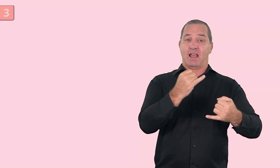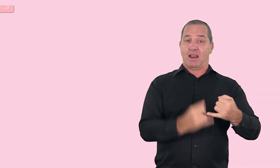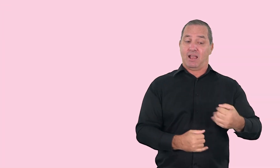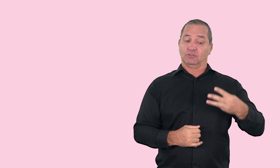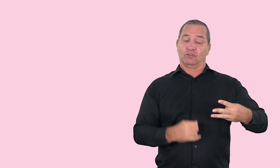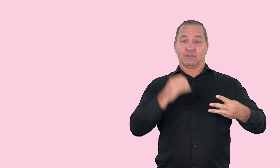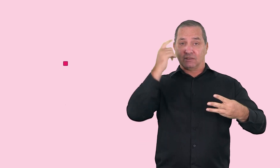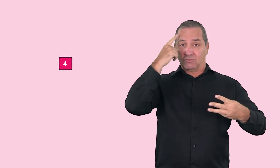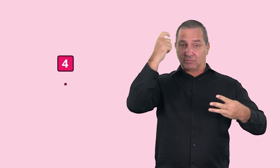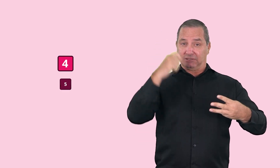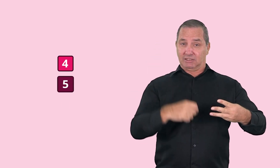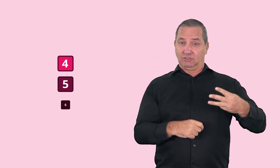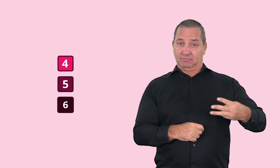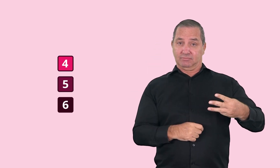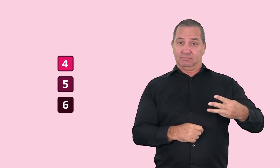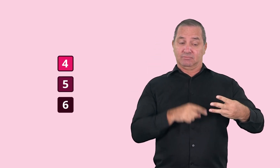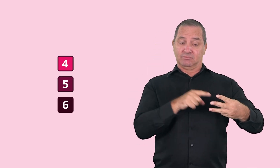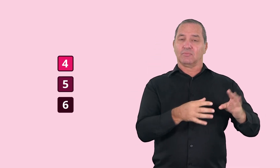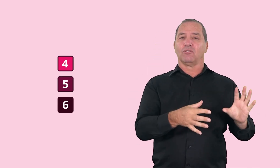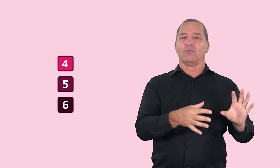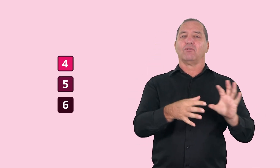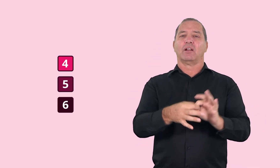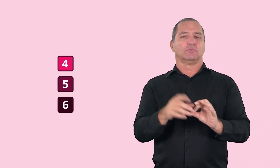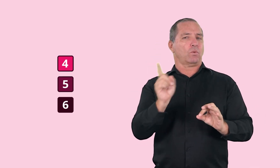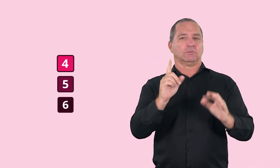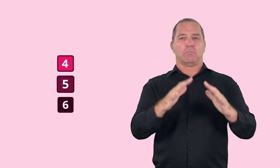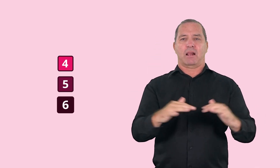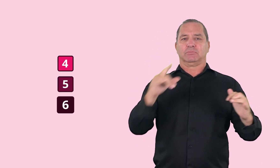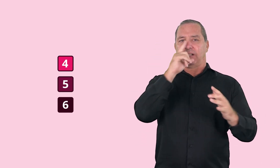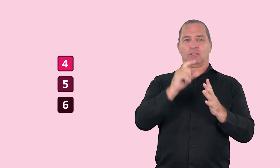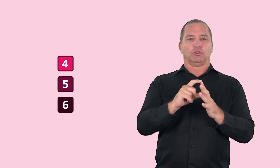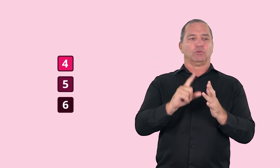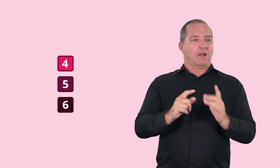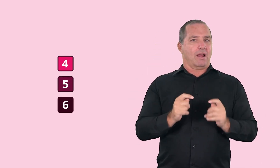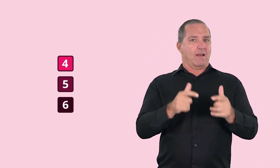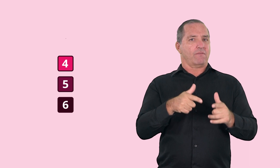The last three recommendations relate to what the Parliament can do